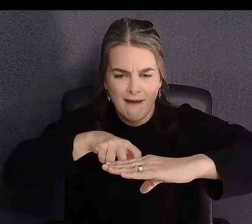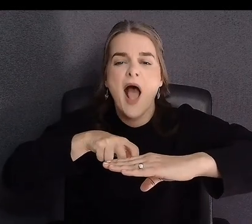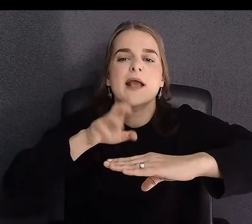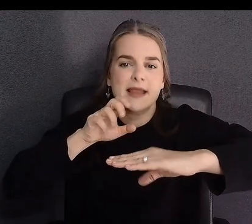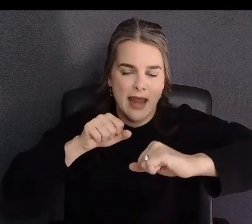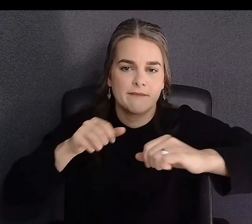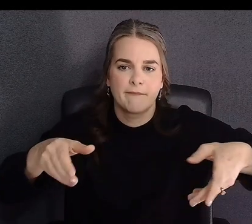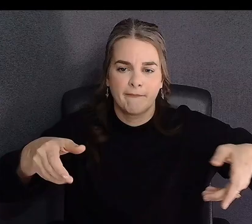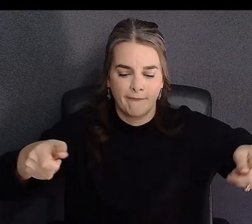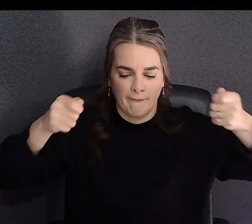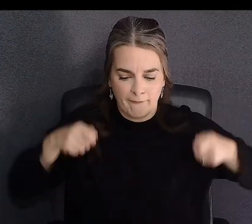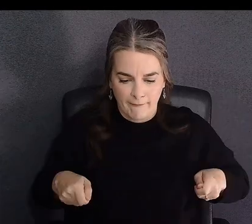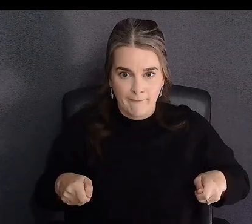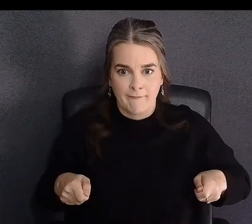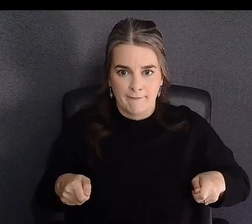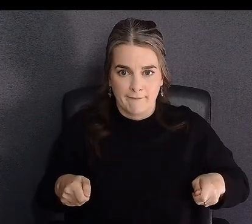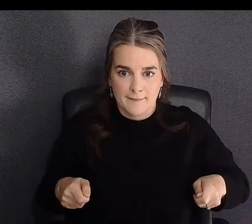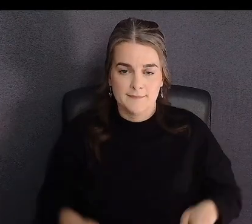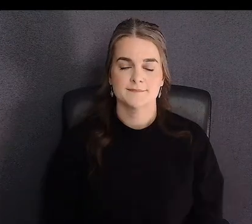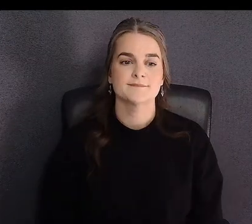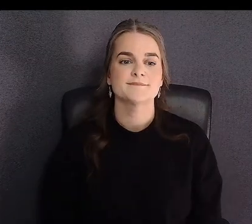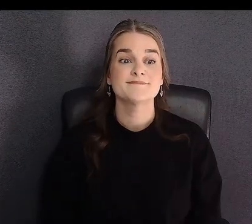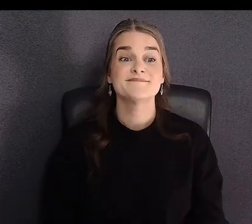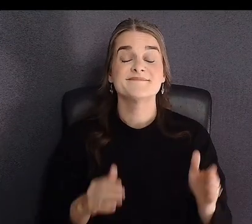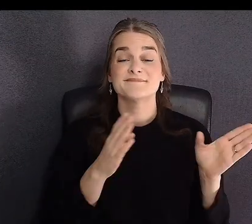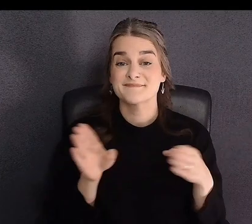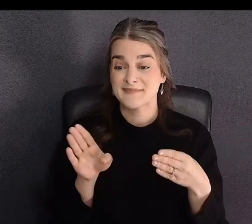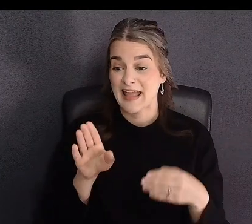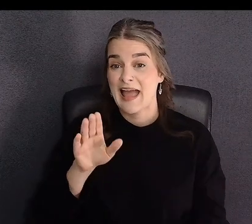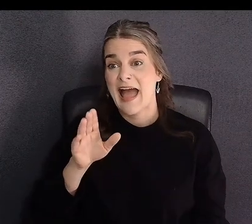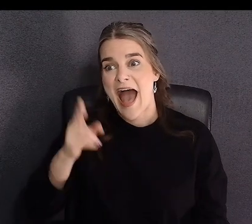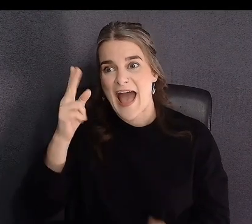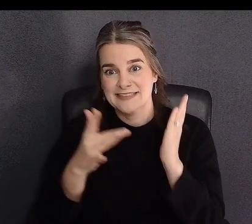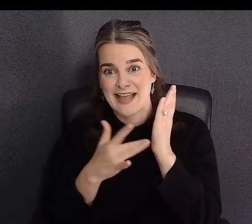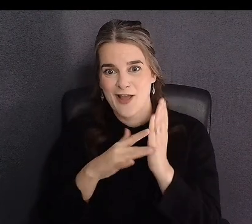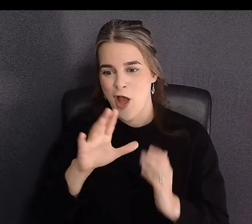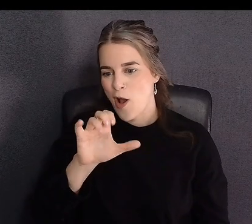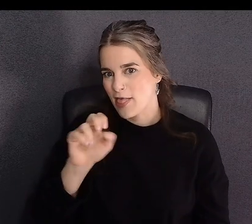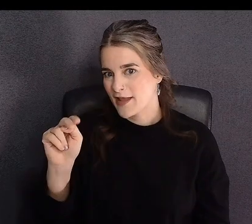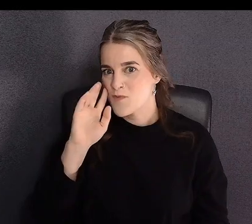of our high-tech adaptive stuff. Colleen's going to lead the way here. So with high tech,